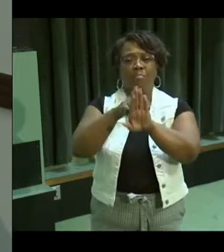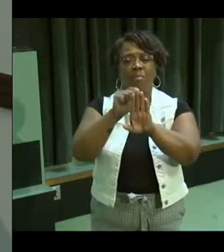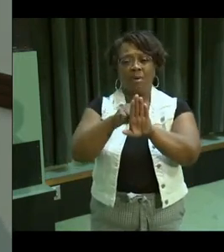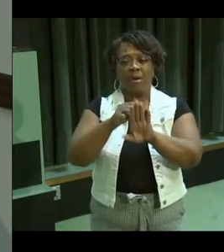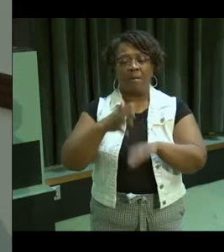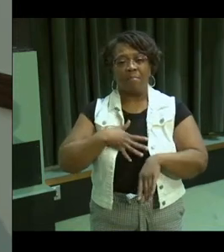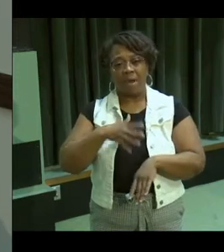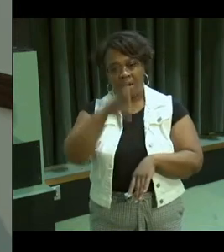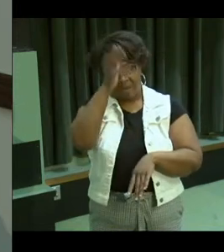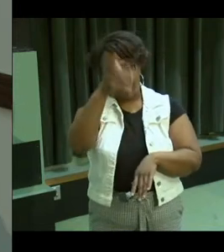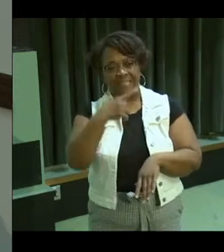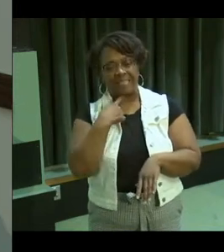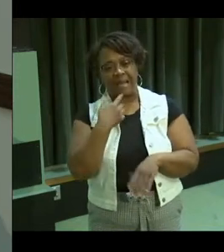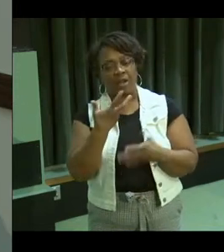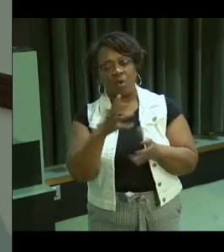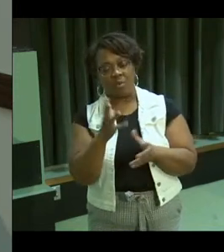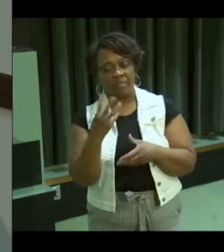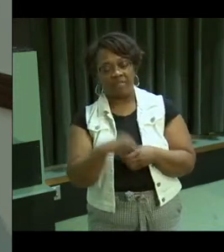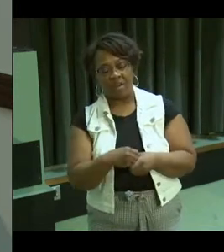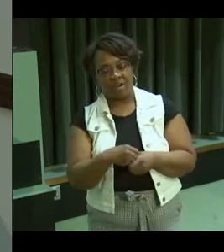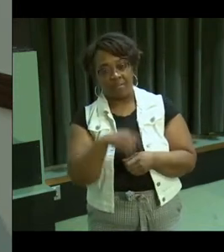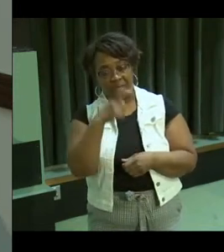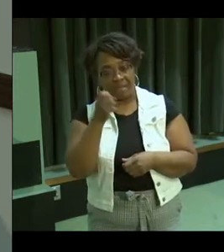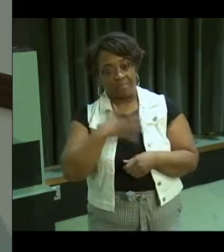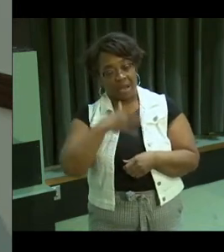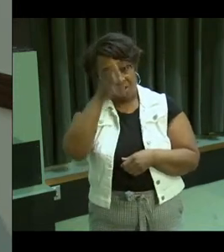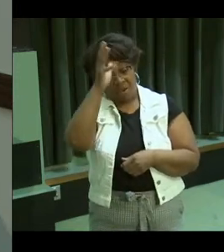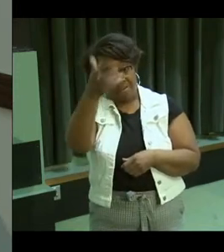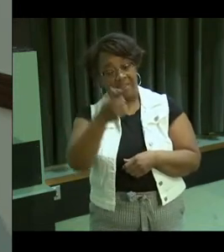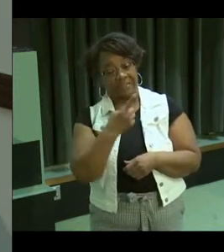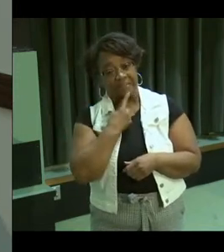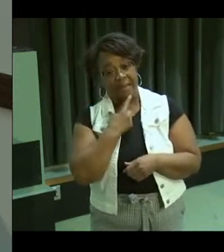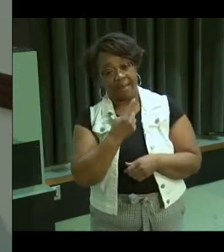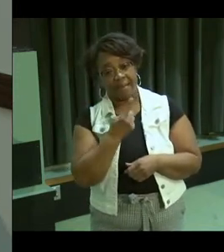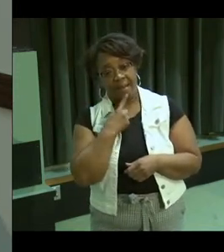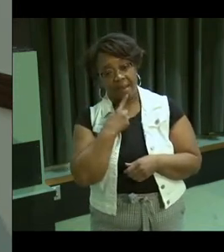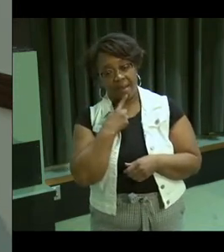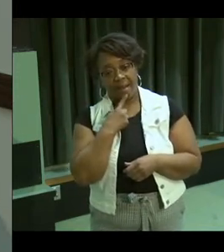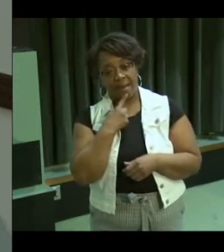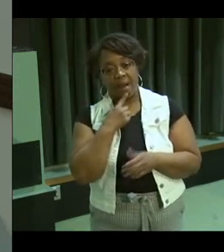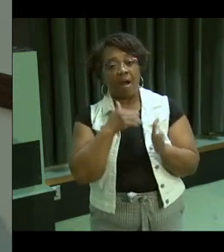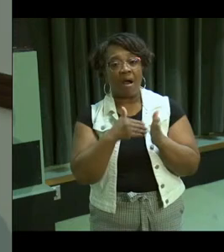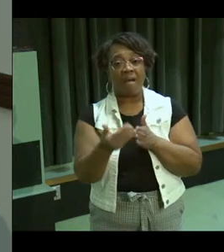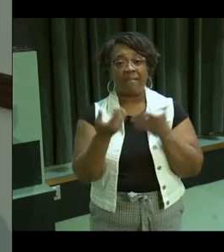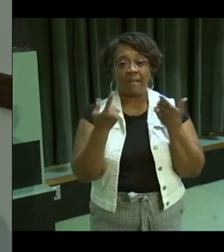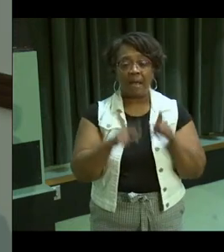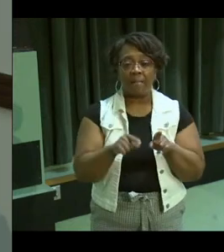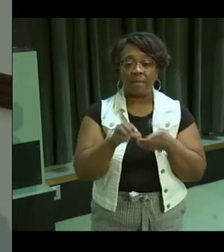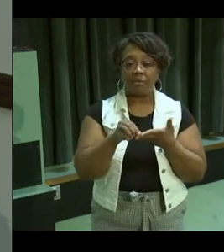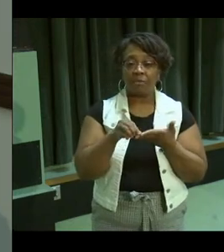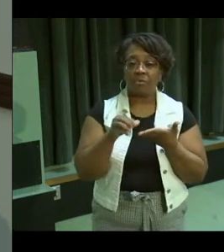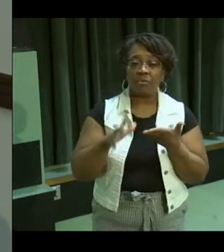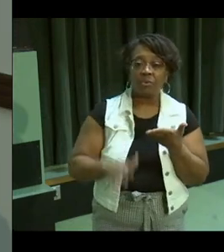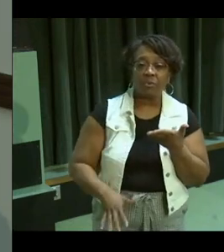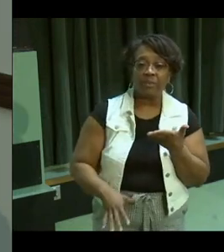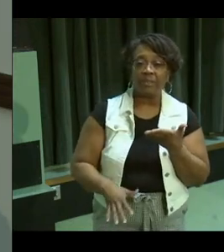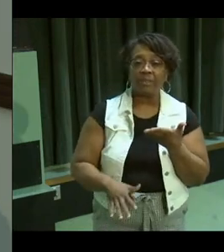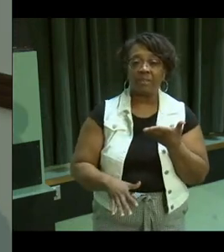grandfather said, I want nothing to do with you because my